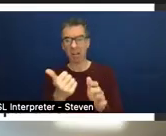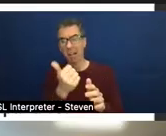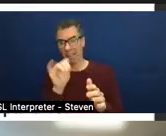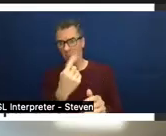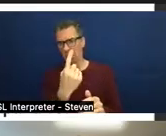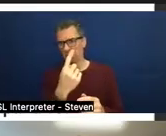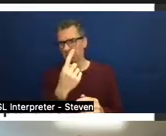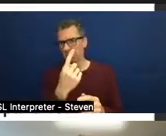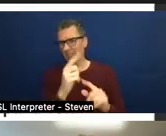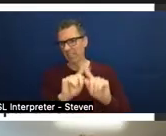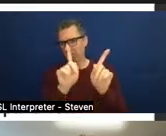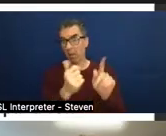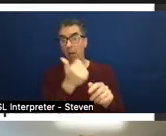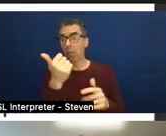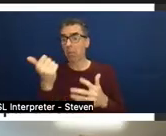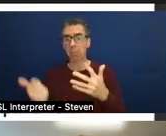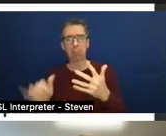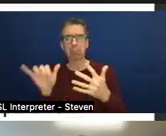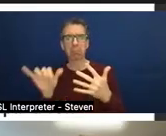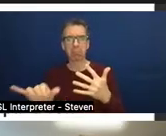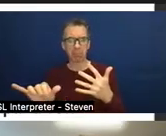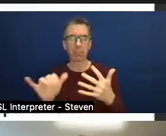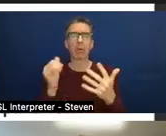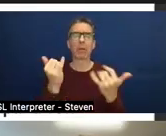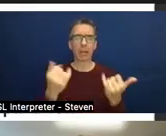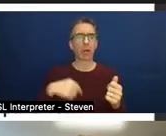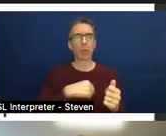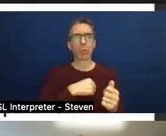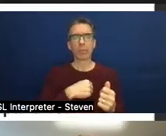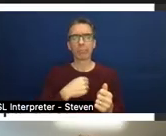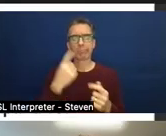except that we are now thinking about future connections